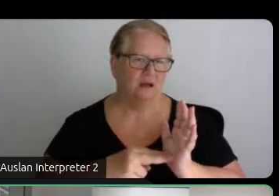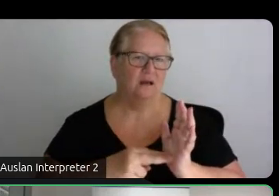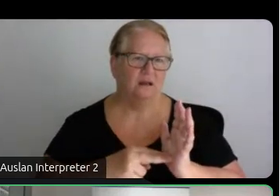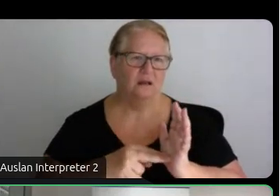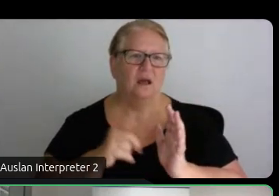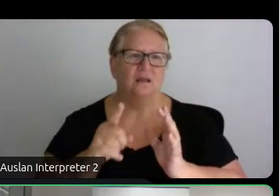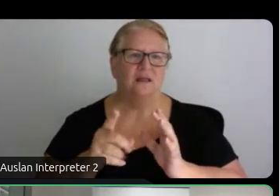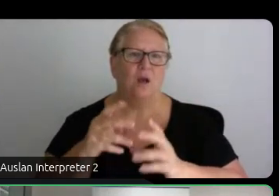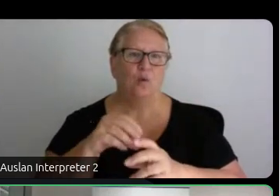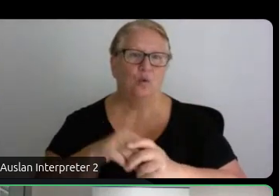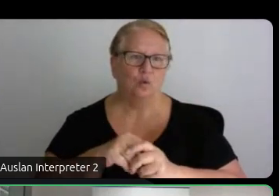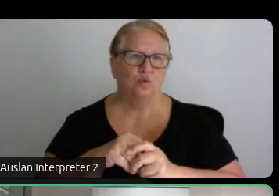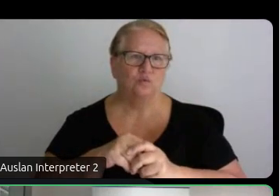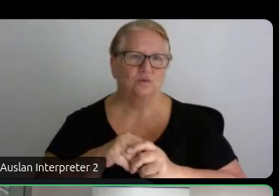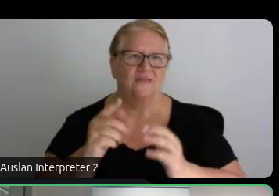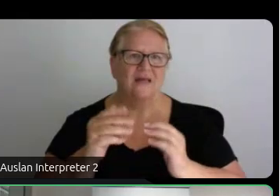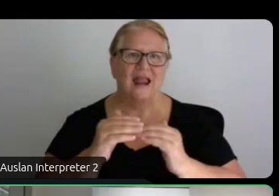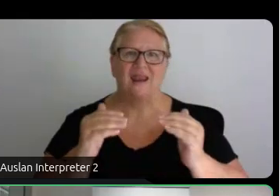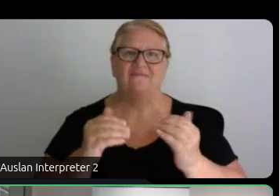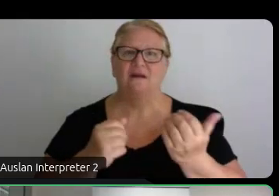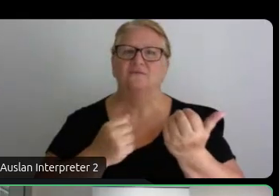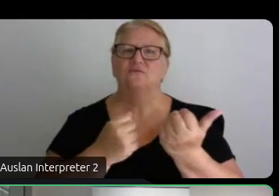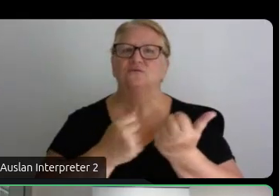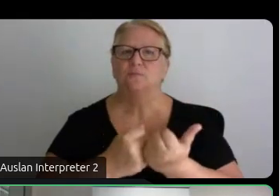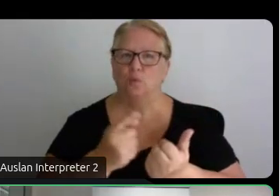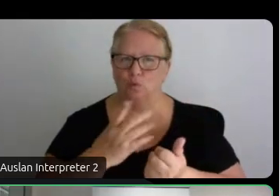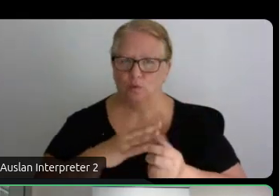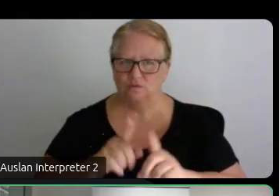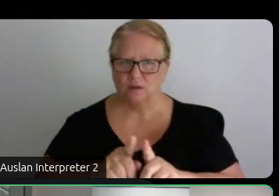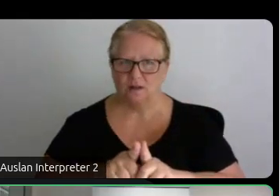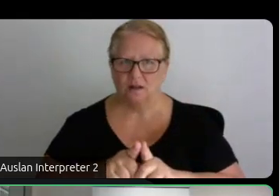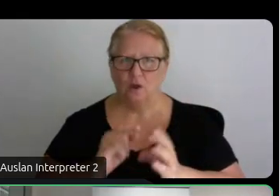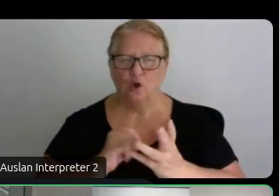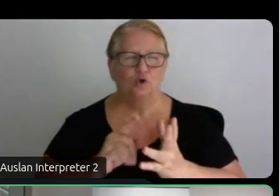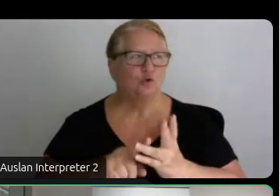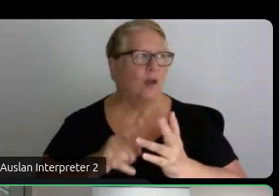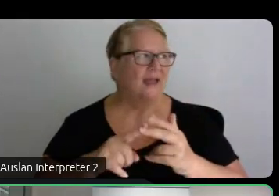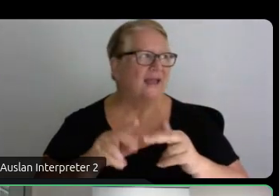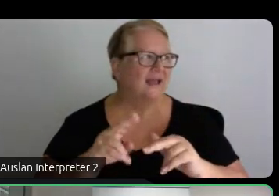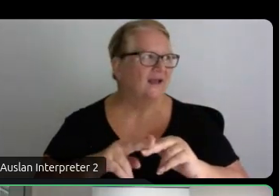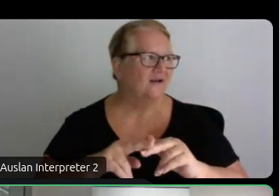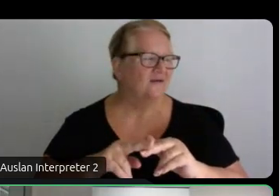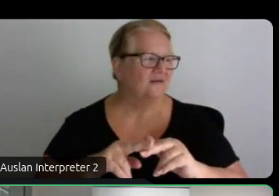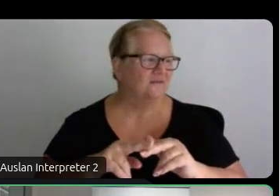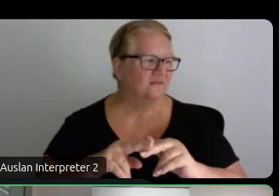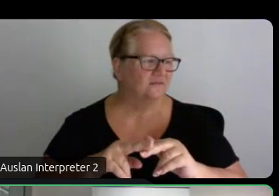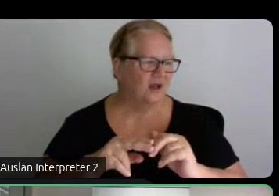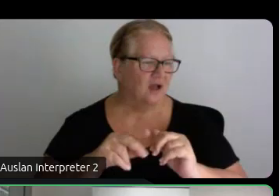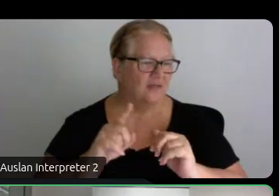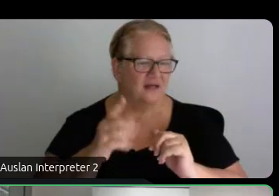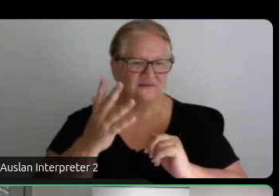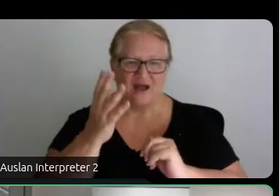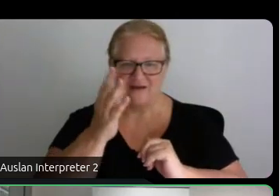um the level of support you're seeking, right? So if if if it's 5 hours, you need to establish that